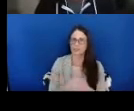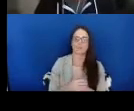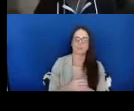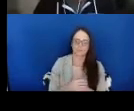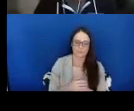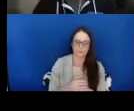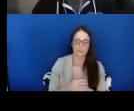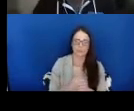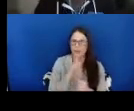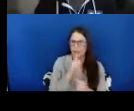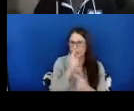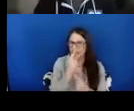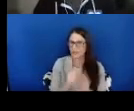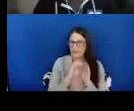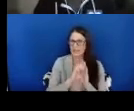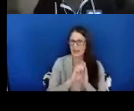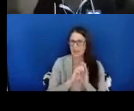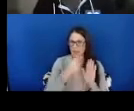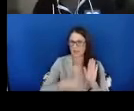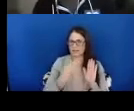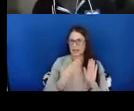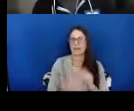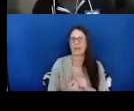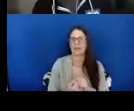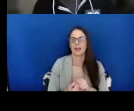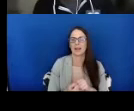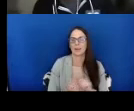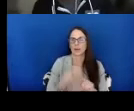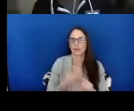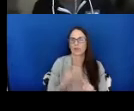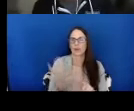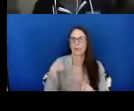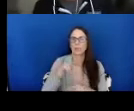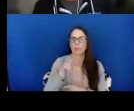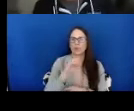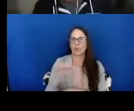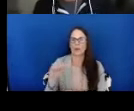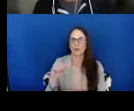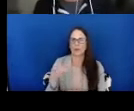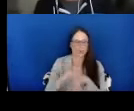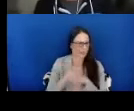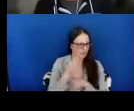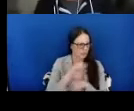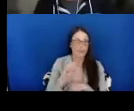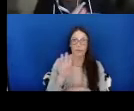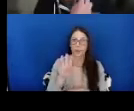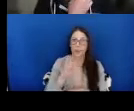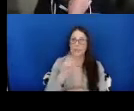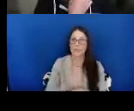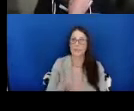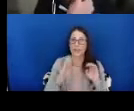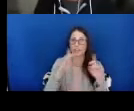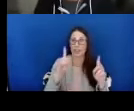example of this was from the early 2000s in 2004 the Texas Education Agency told it's